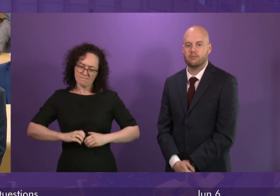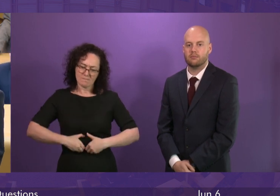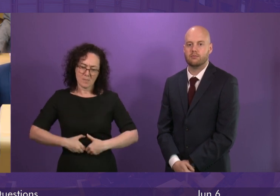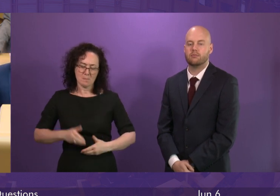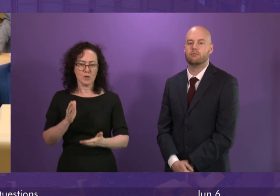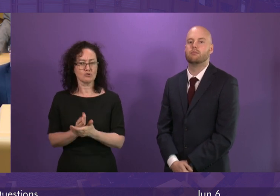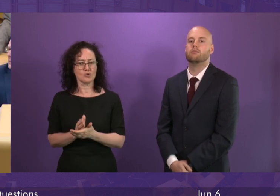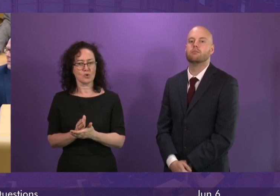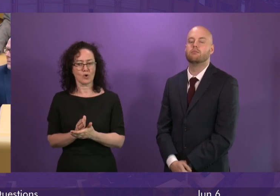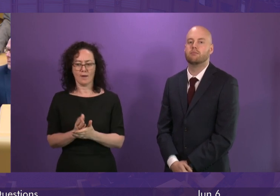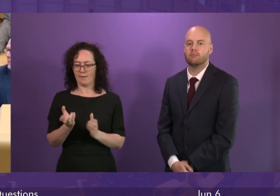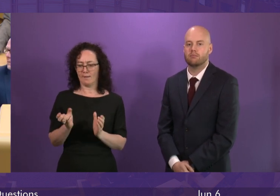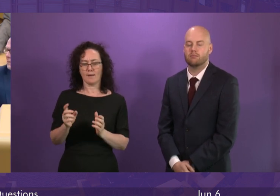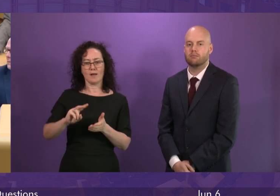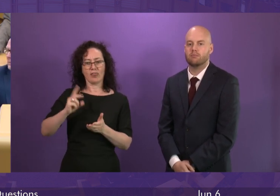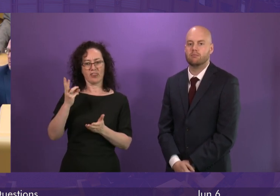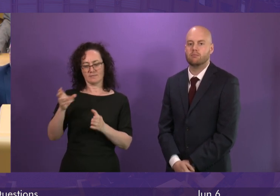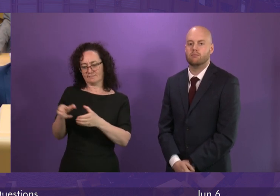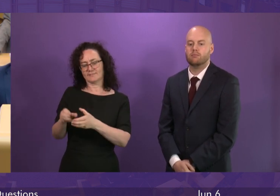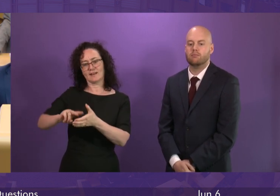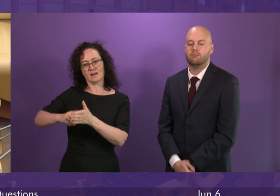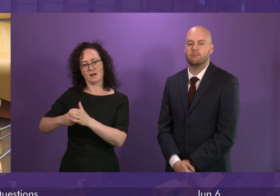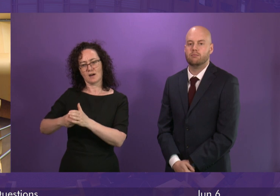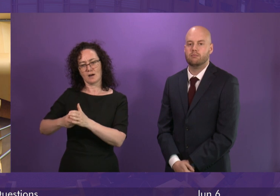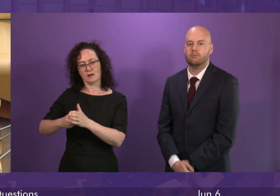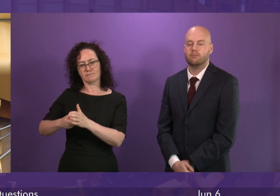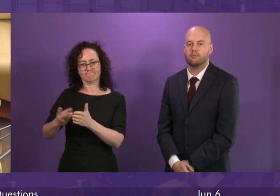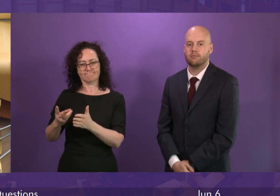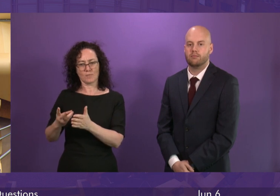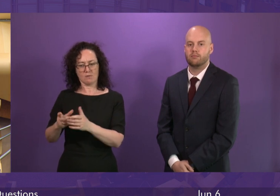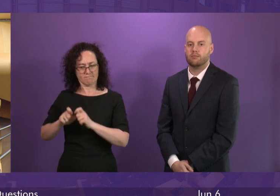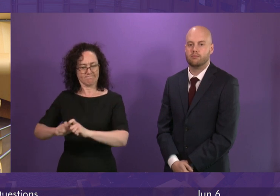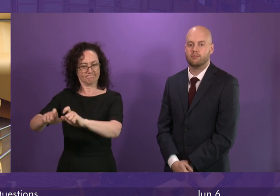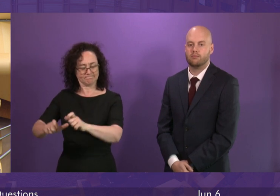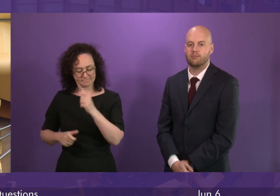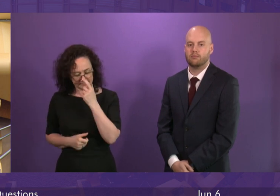of business as a result of the issue. We have been doing a great deal on the matter. We